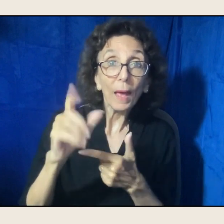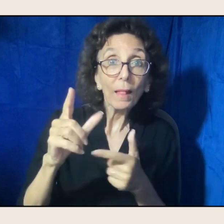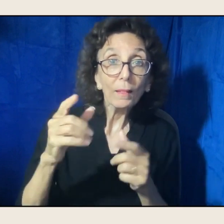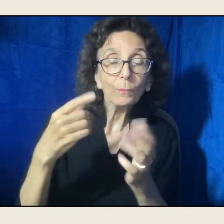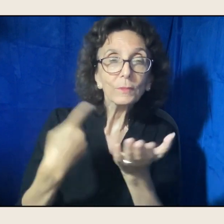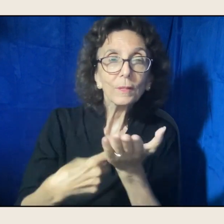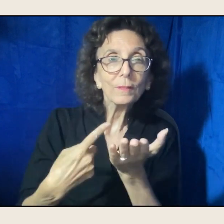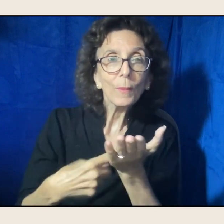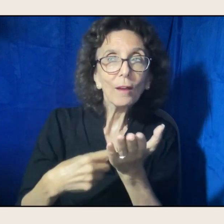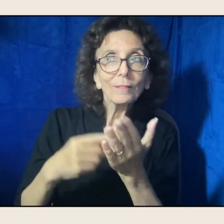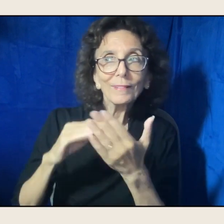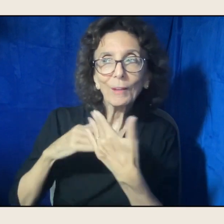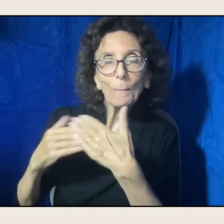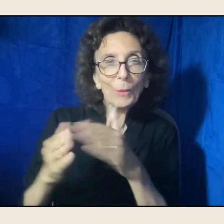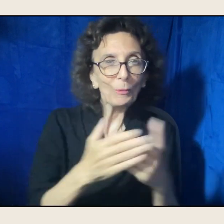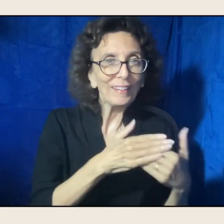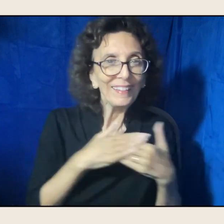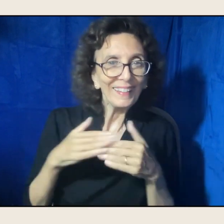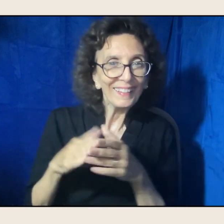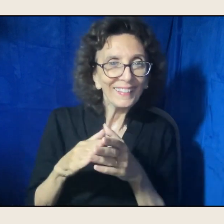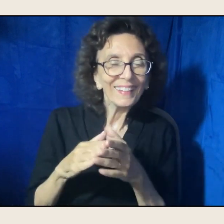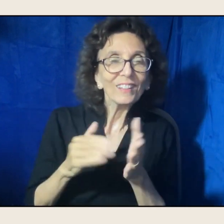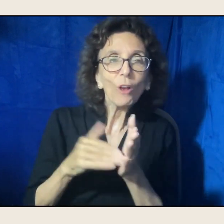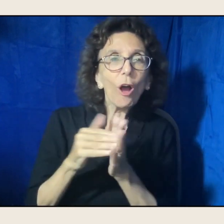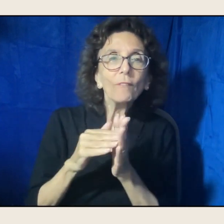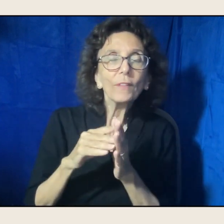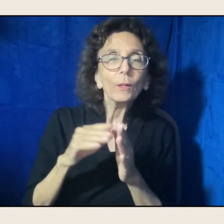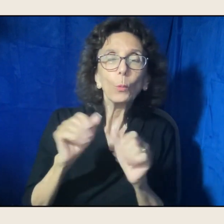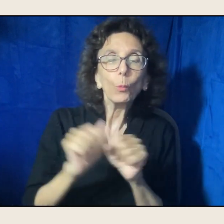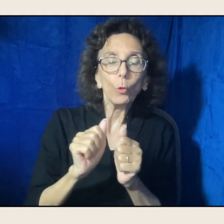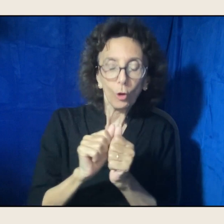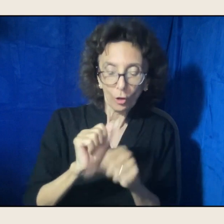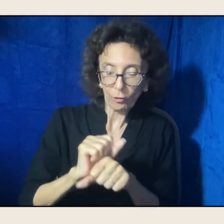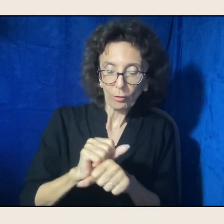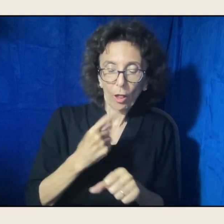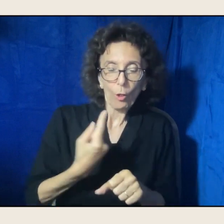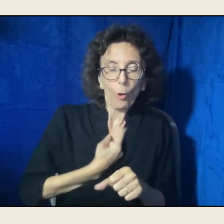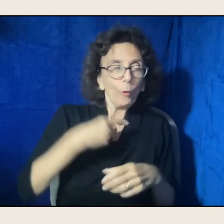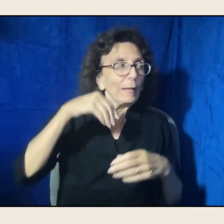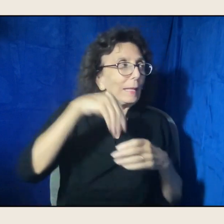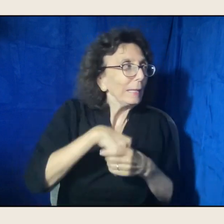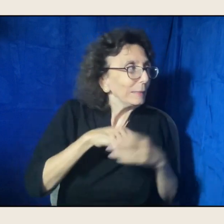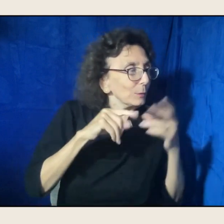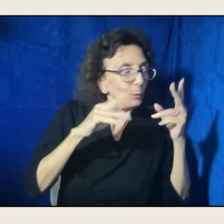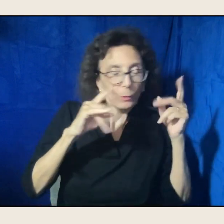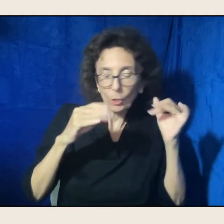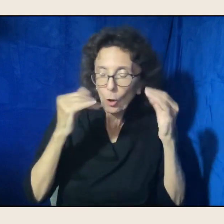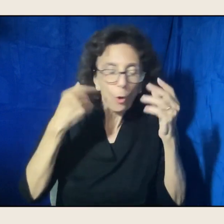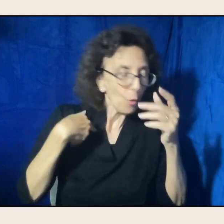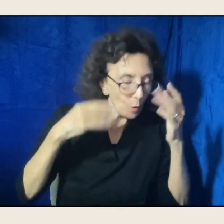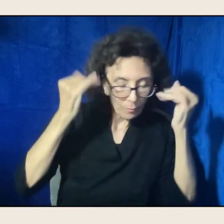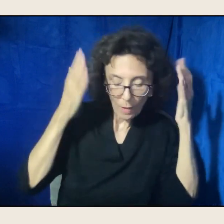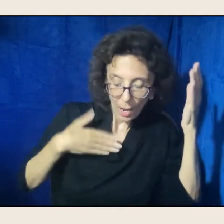as artists, we're in our studios, we're working on our project, we're doing our thing, working with our ideas, with our little bulletin board of notes,